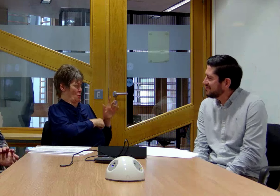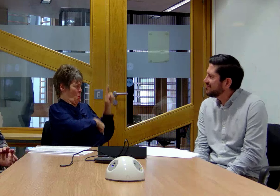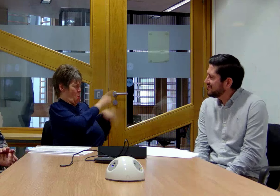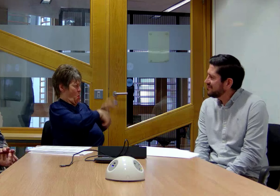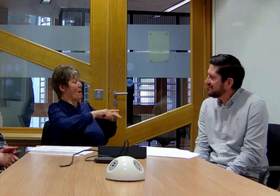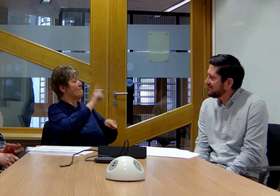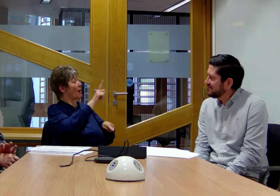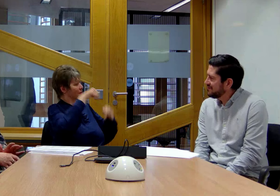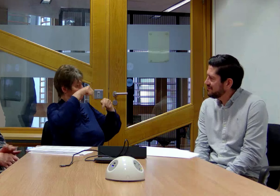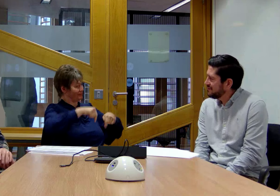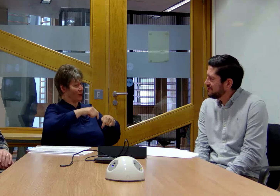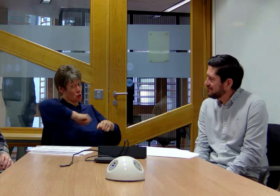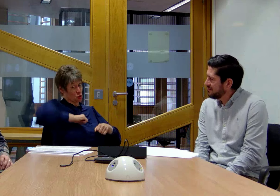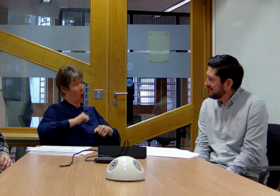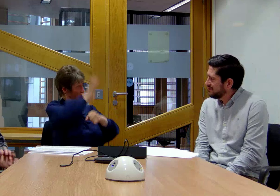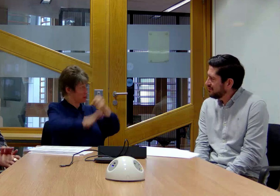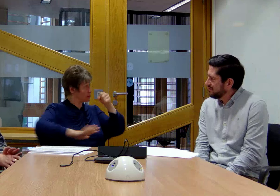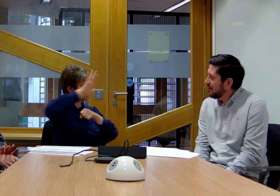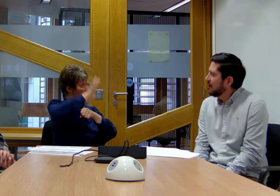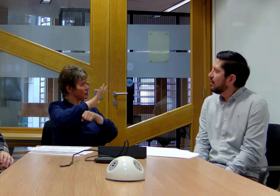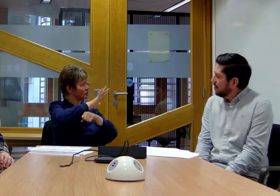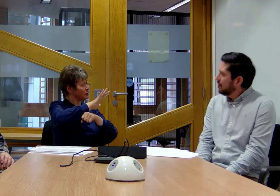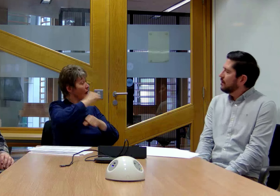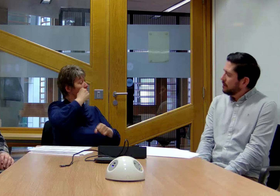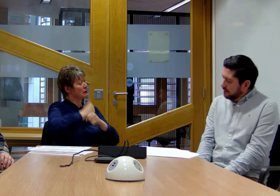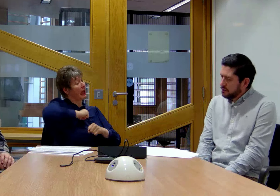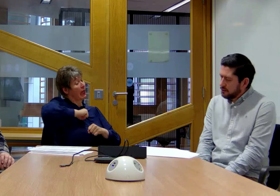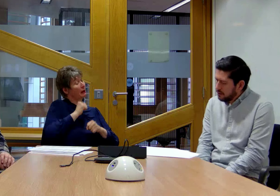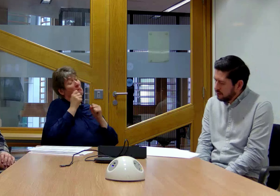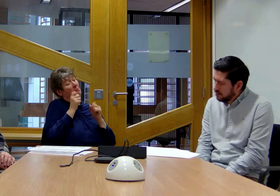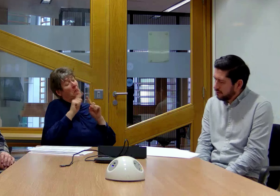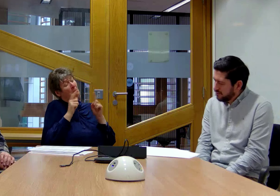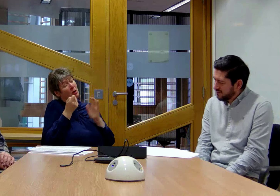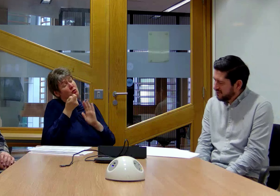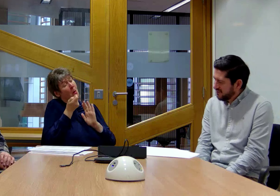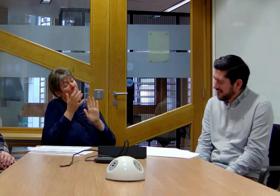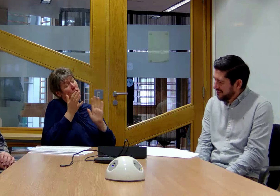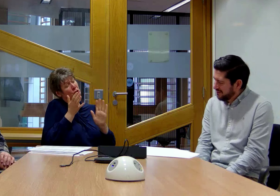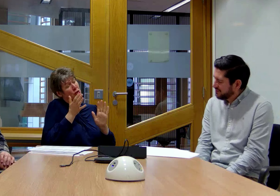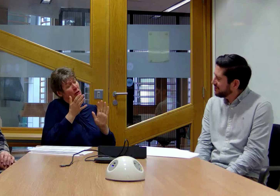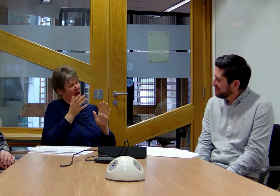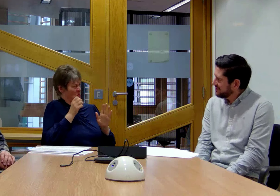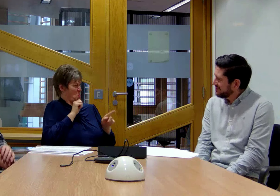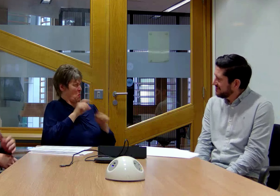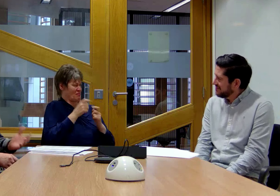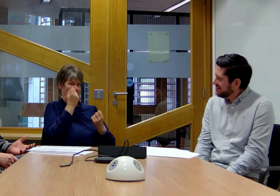this is an issue. In Scotland for Gaelic it really isn't so much. You can tell where people come from.